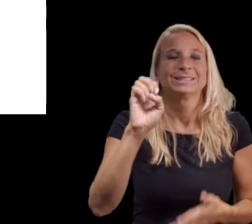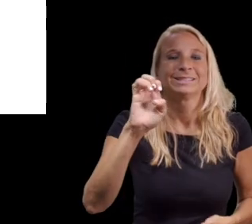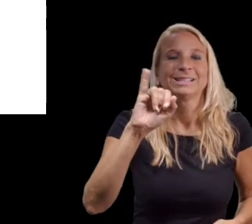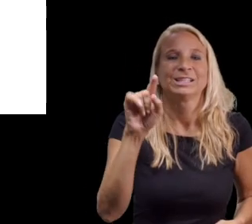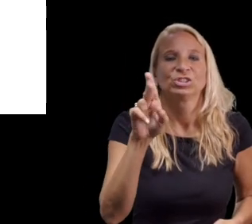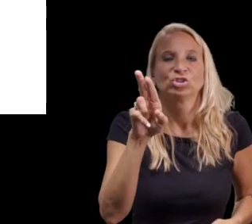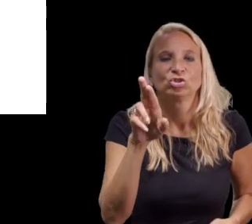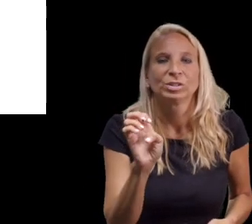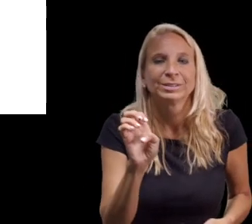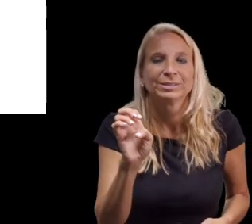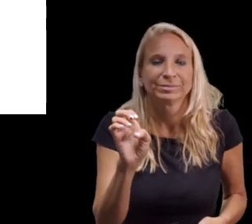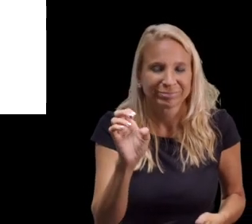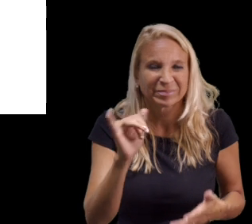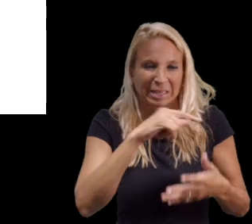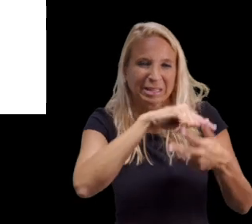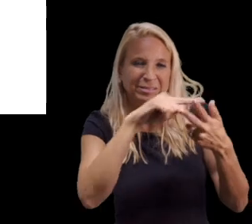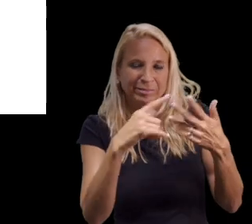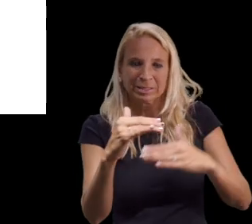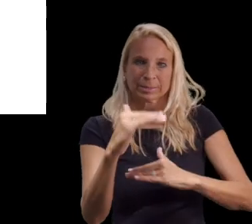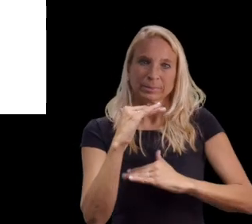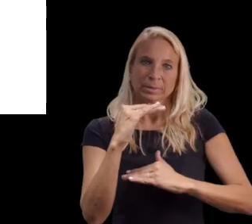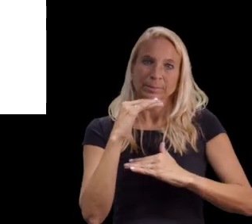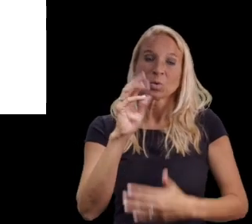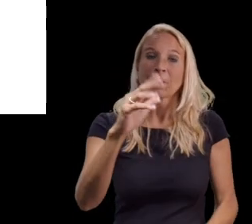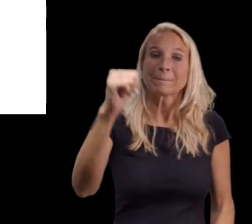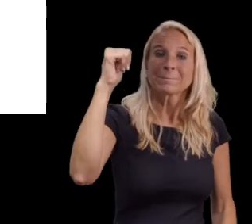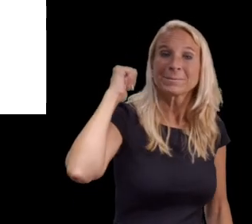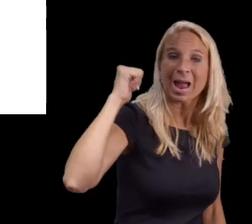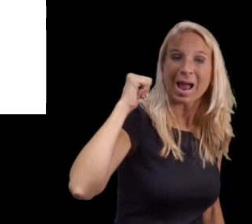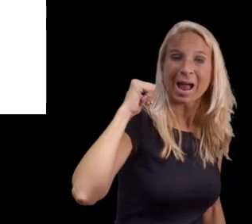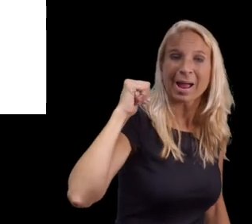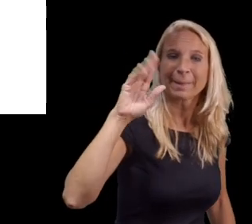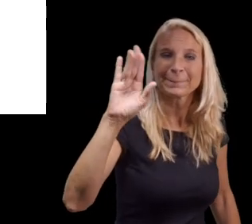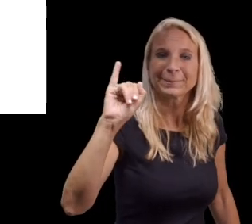cerebral palsy, seizure disorders, and spina bifida.